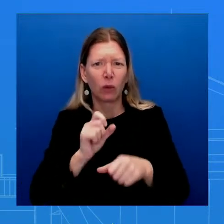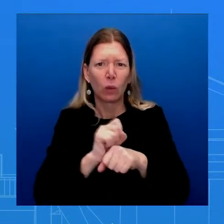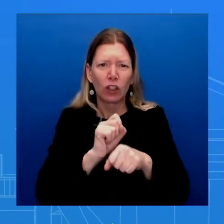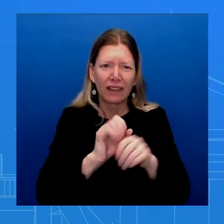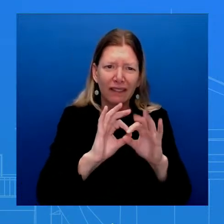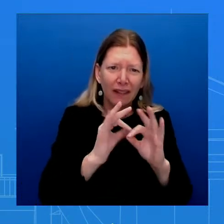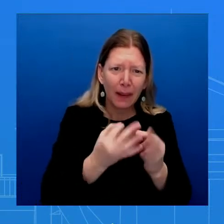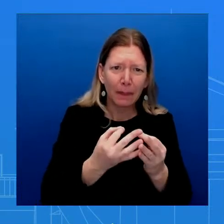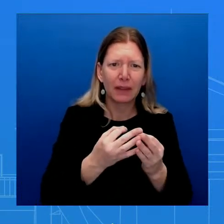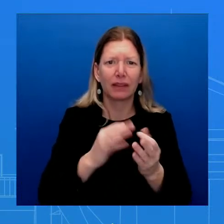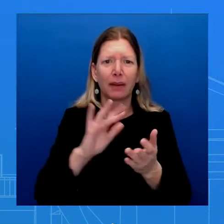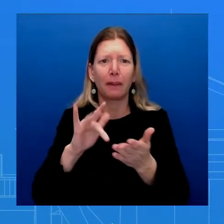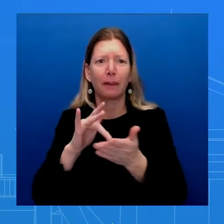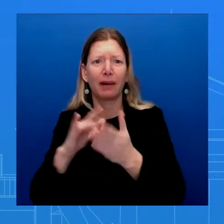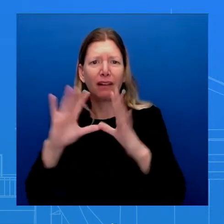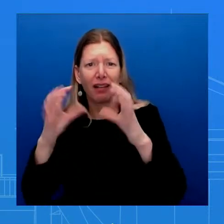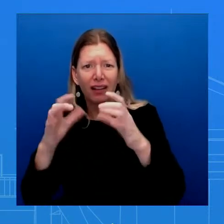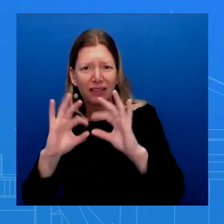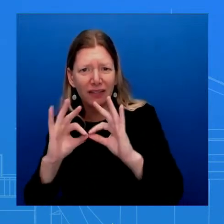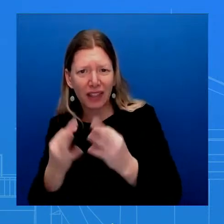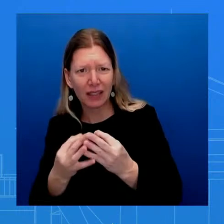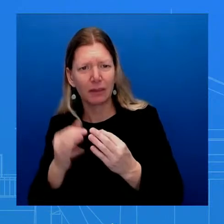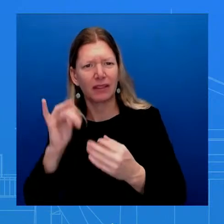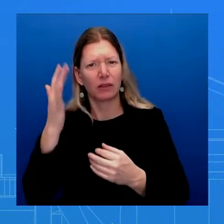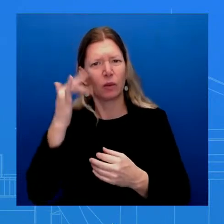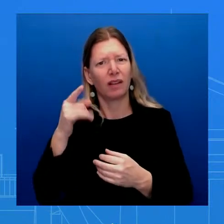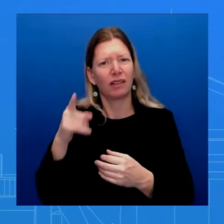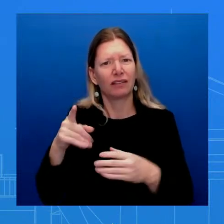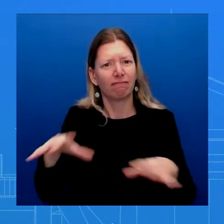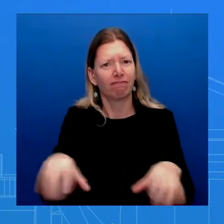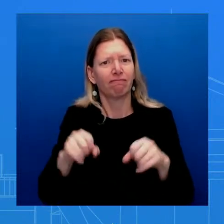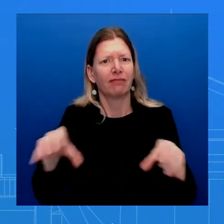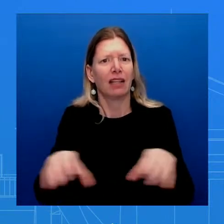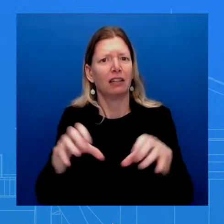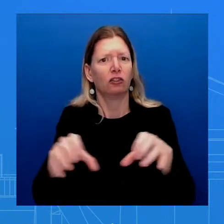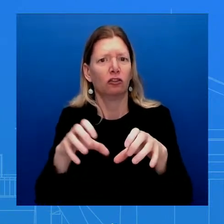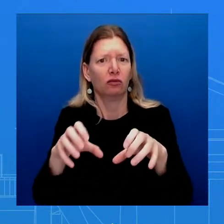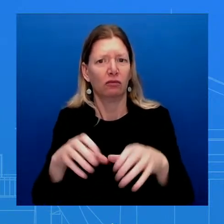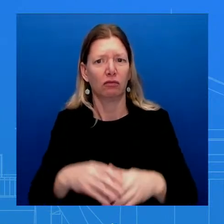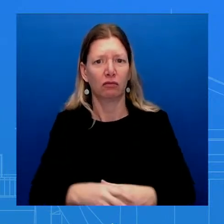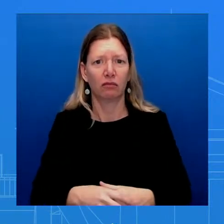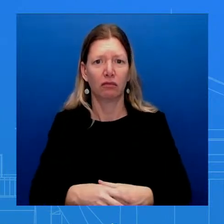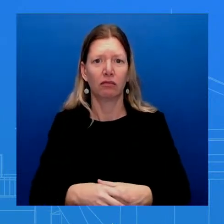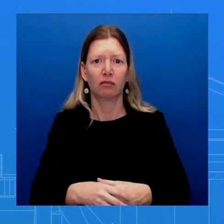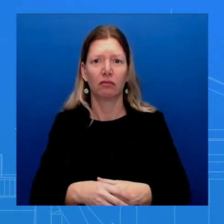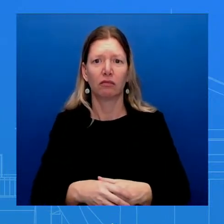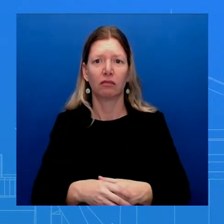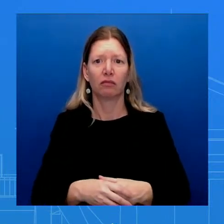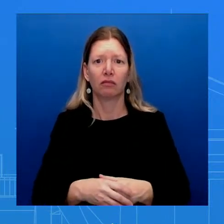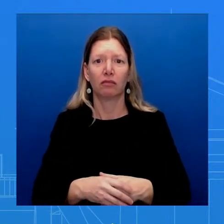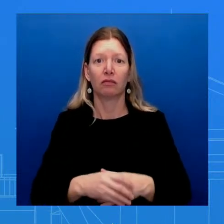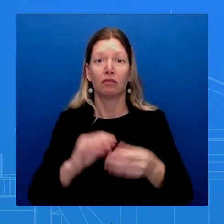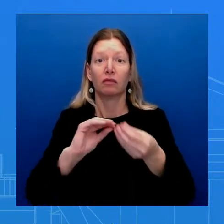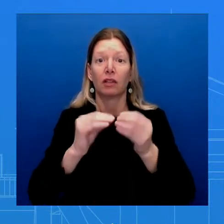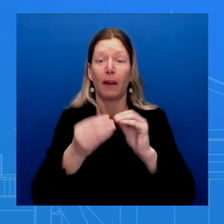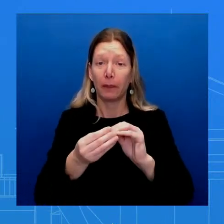And so, look, the fact is, the data shows that the economy is improving.